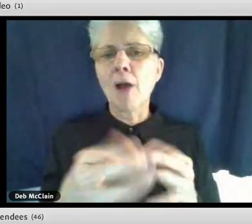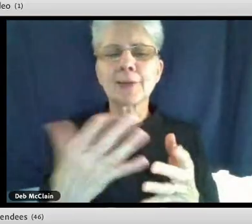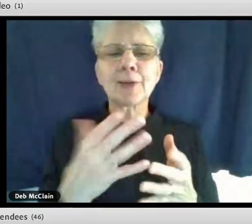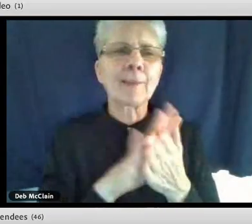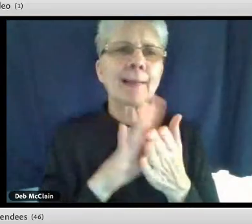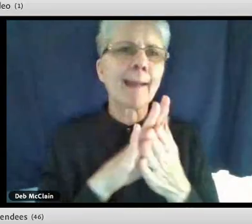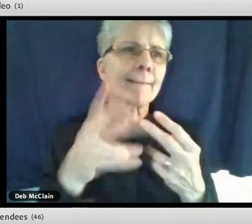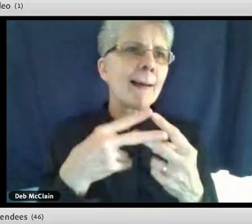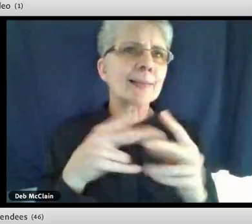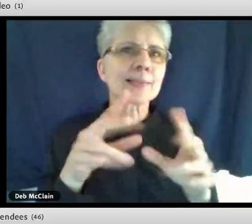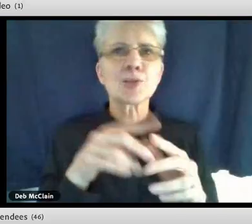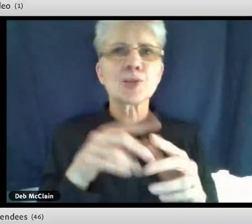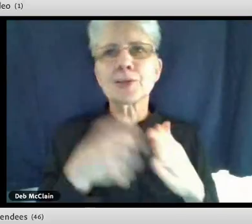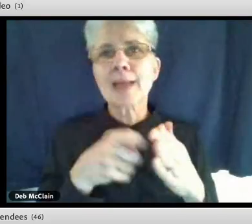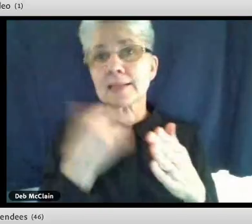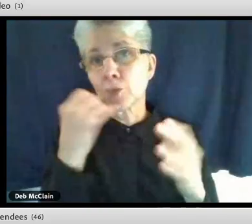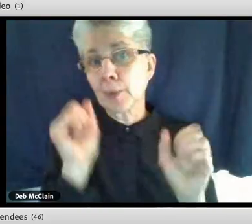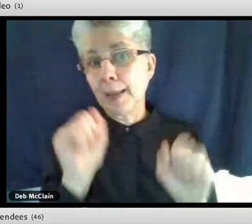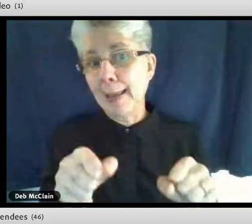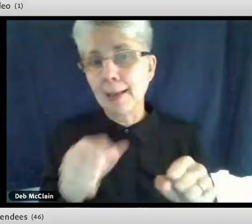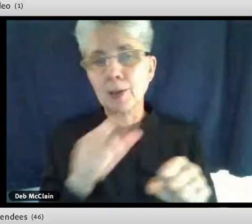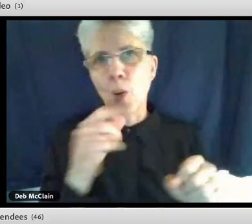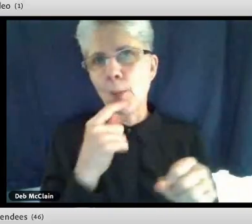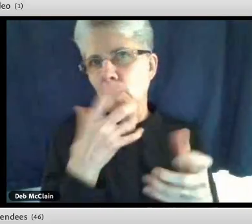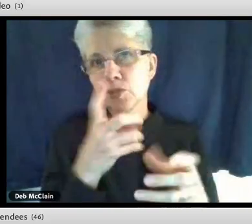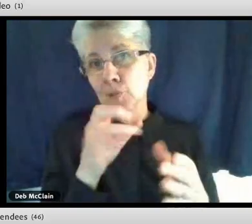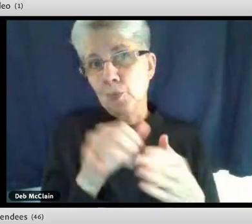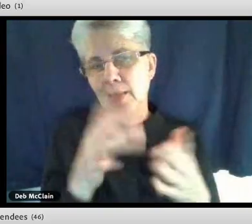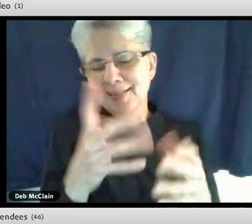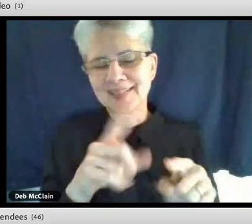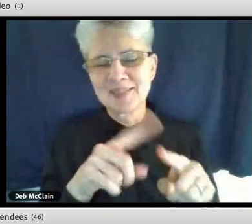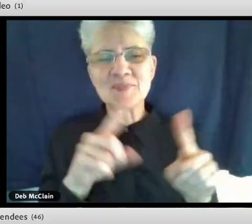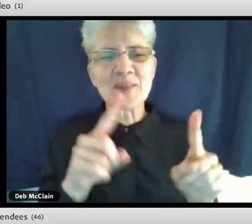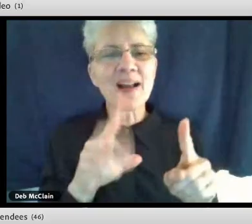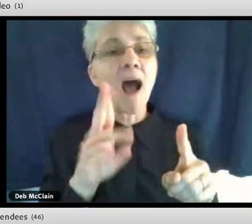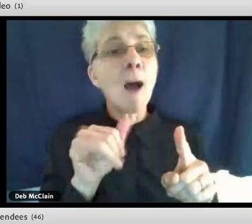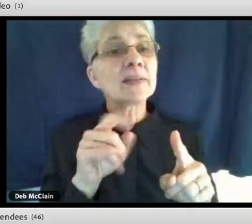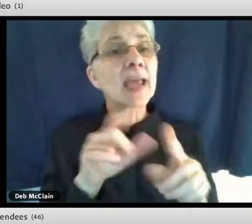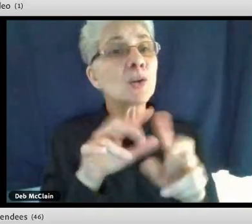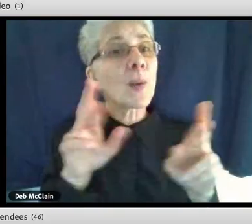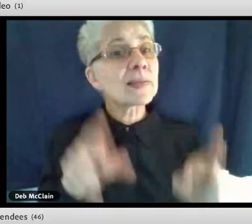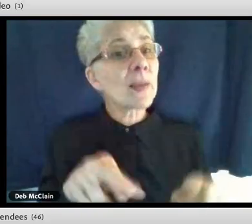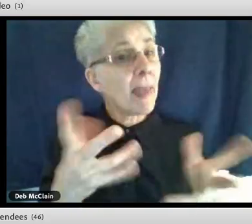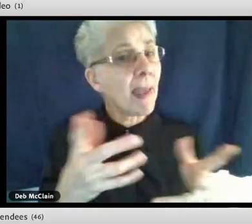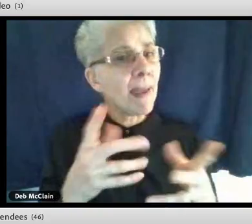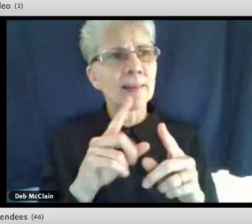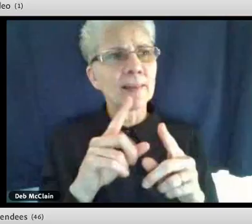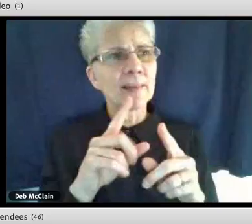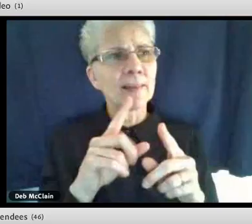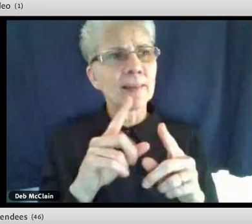Nobody wants to do that. Update your resume. There's a lot of people that are out of work. This might be a good time to update your resume